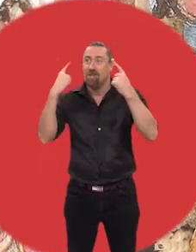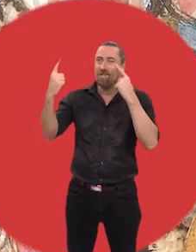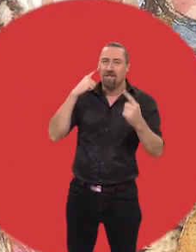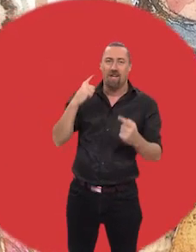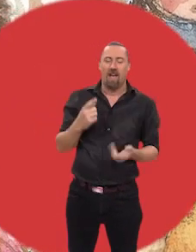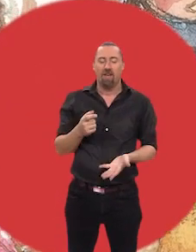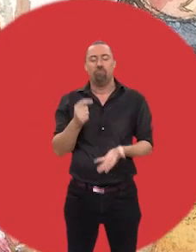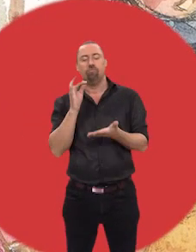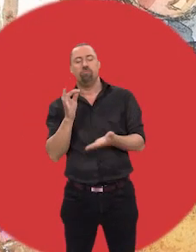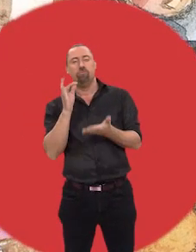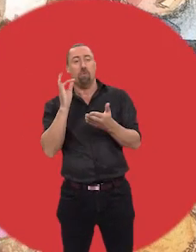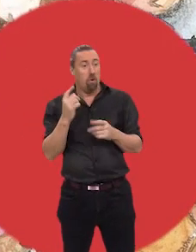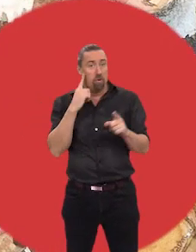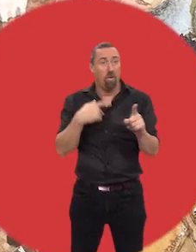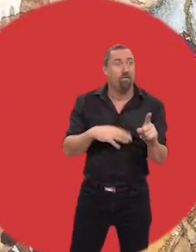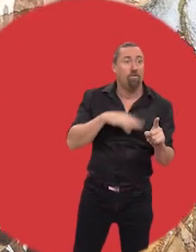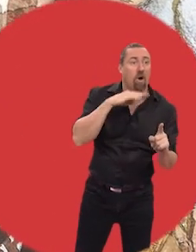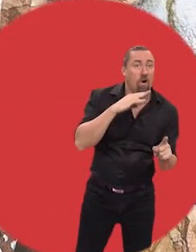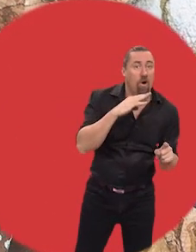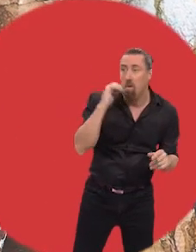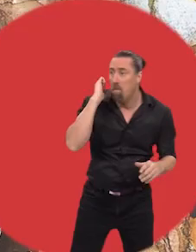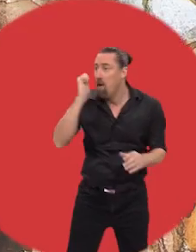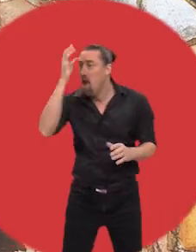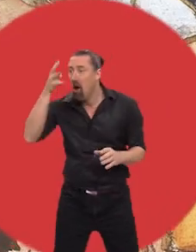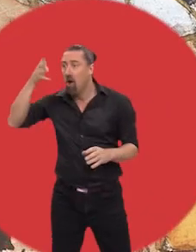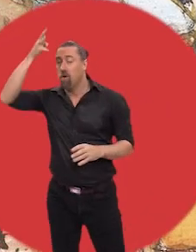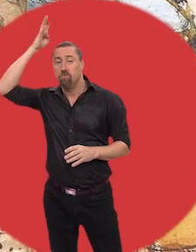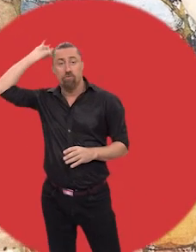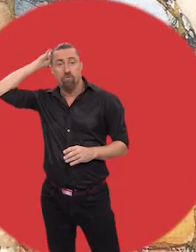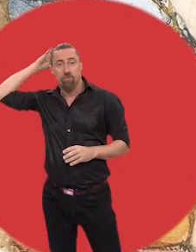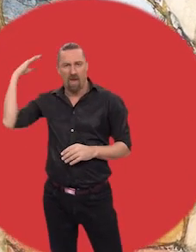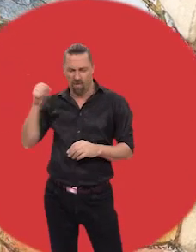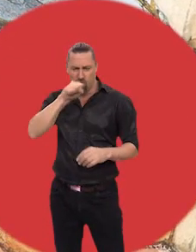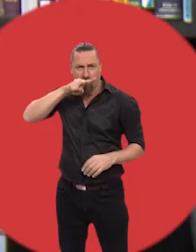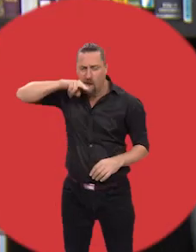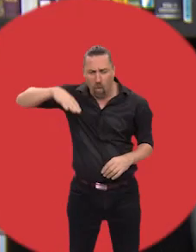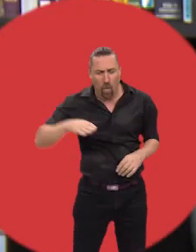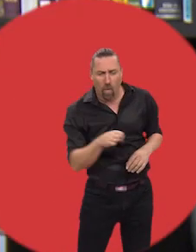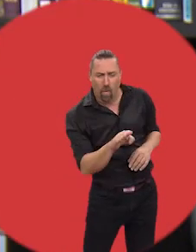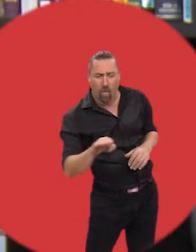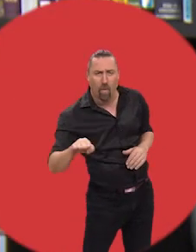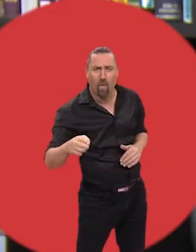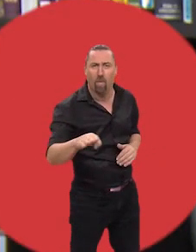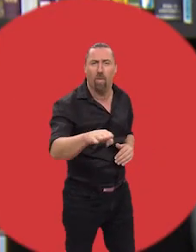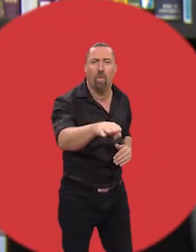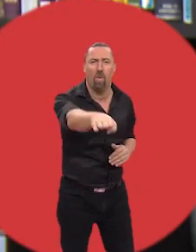I saw a tusked frog, a black cockatoo, a big carpet python, a bush-stone curlew.